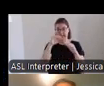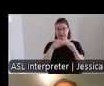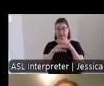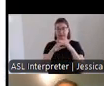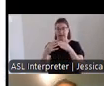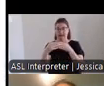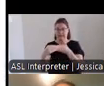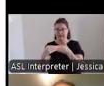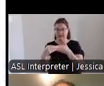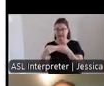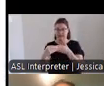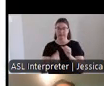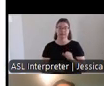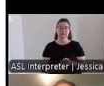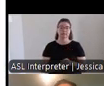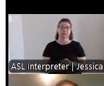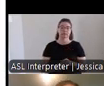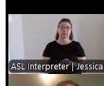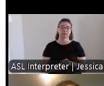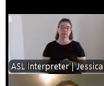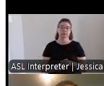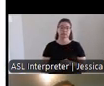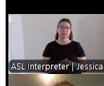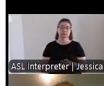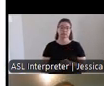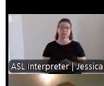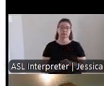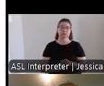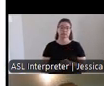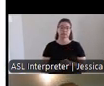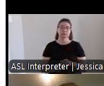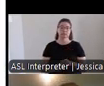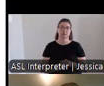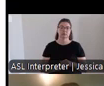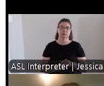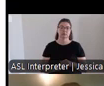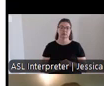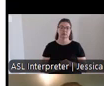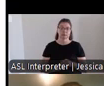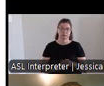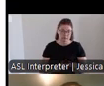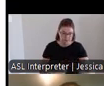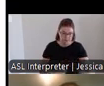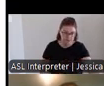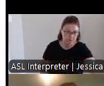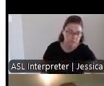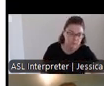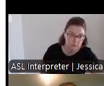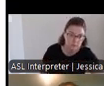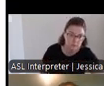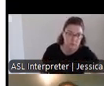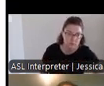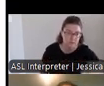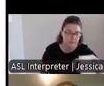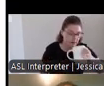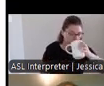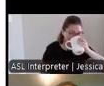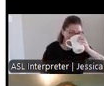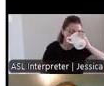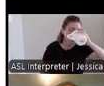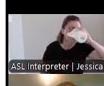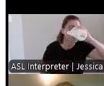Um, so at the University of Washington, there is a department that I work with quite a bit,